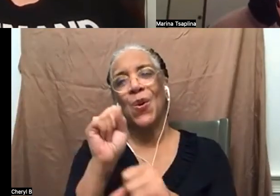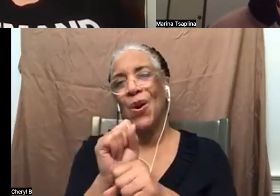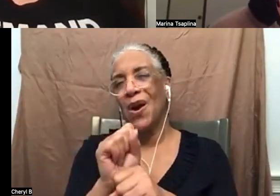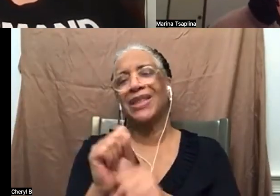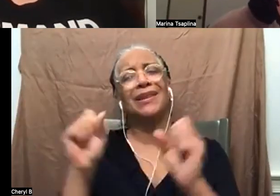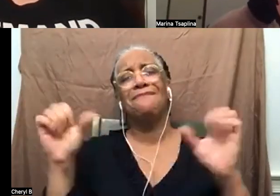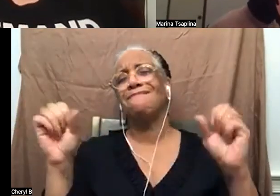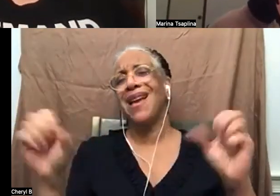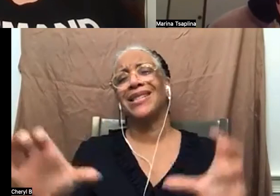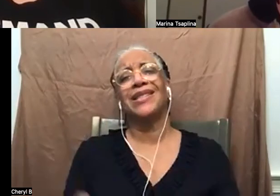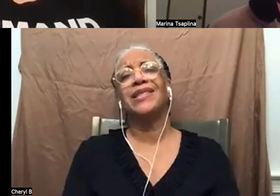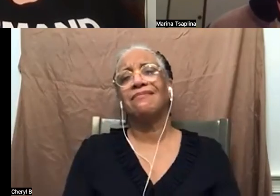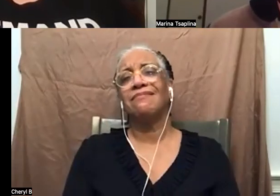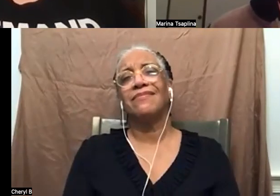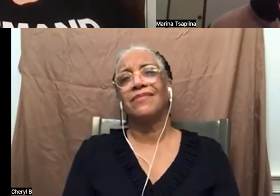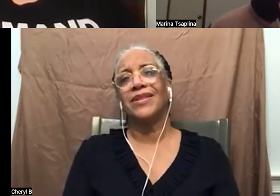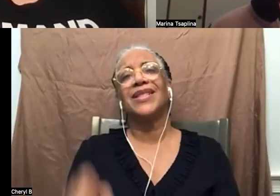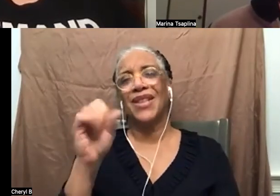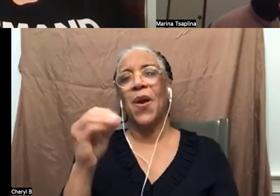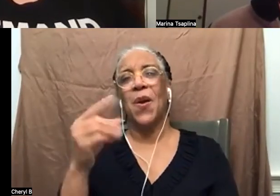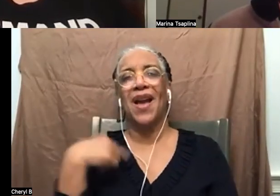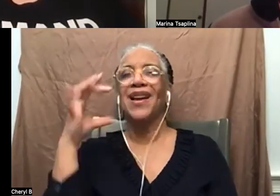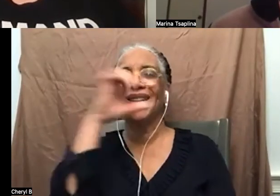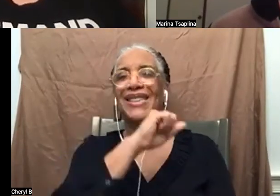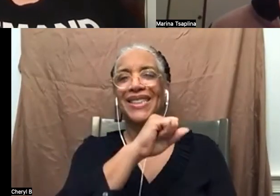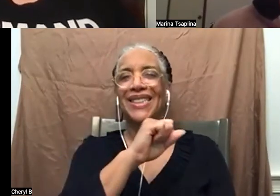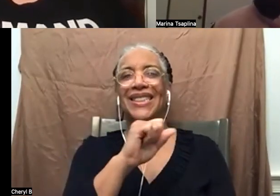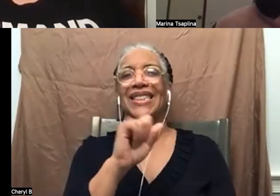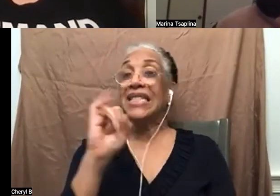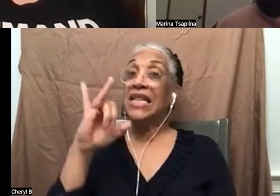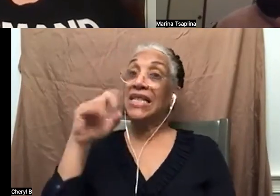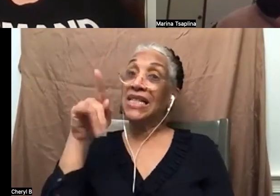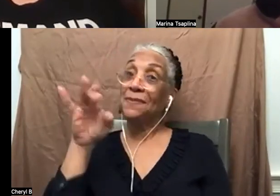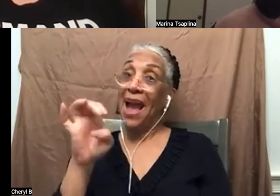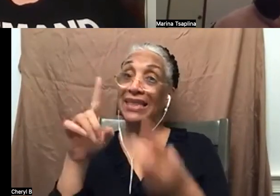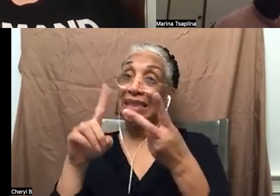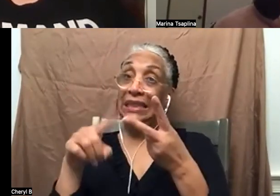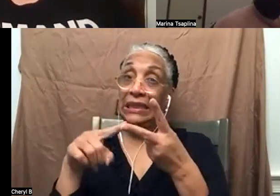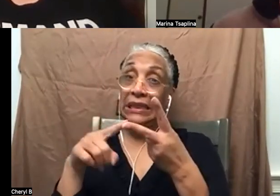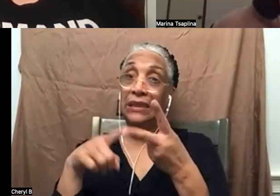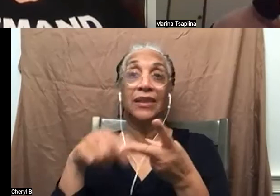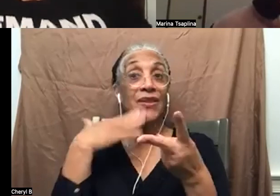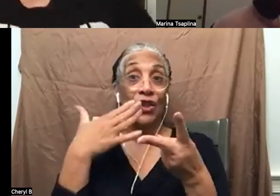So, I guess spite, and.. the good people that exist. .